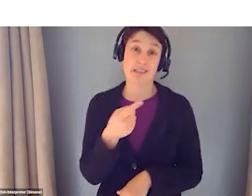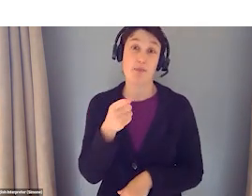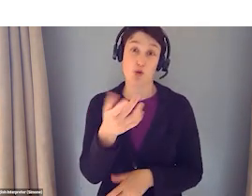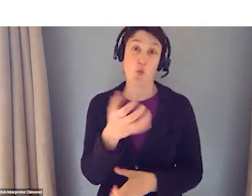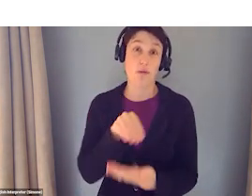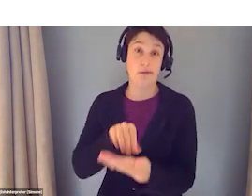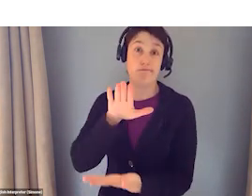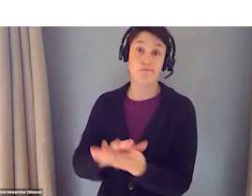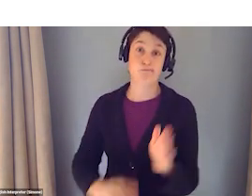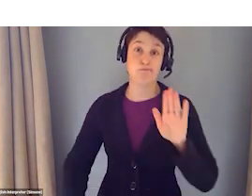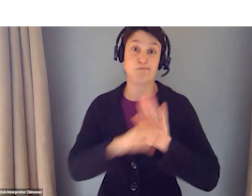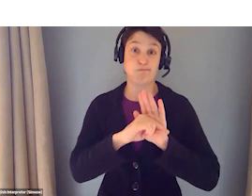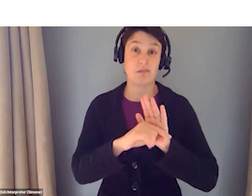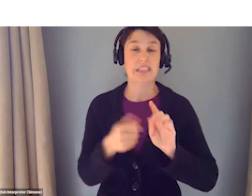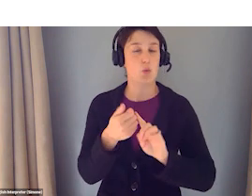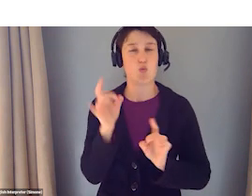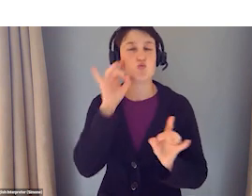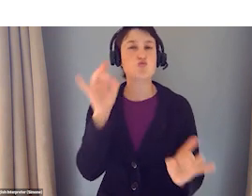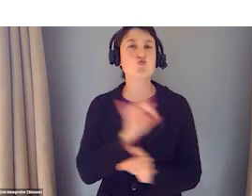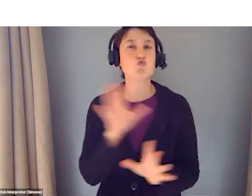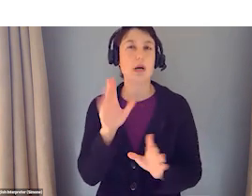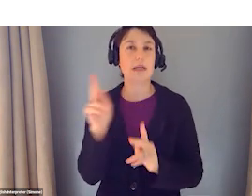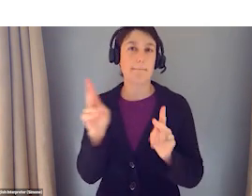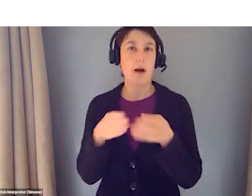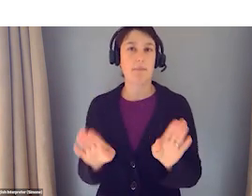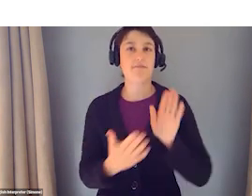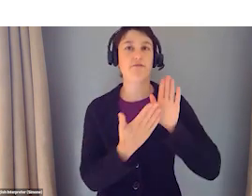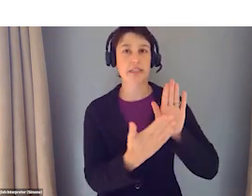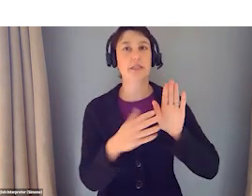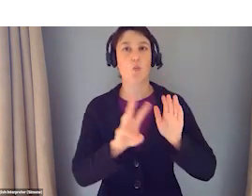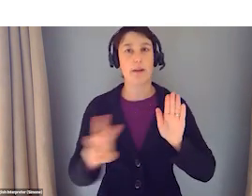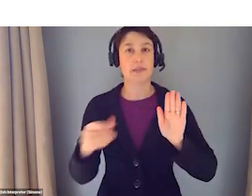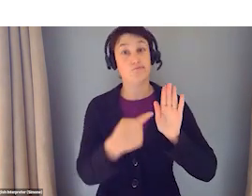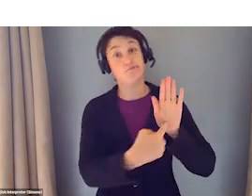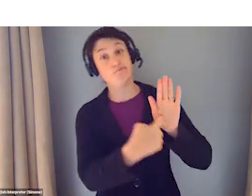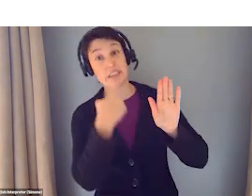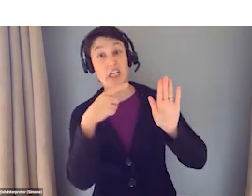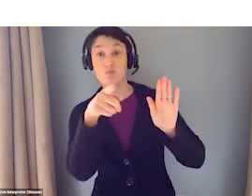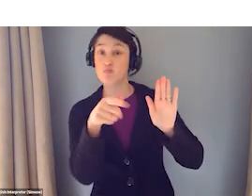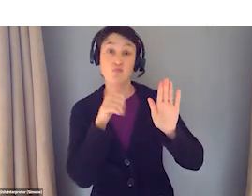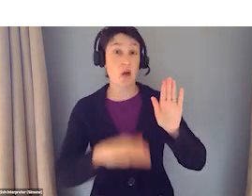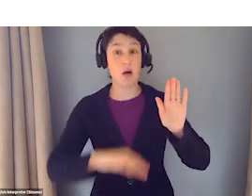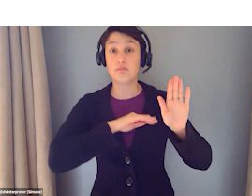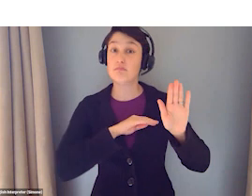It's a publicly-facing website that basically says that you have not complied with the terms and conditions of the federal grant.